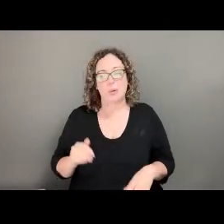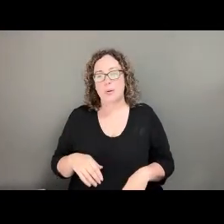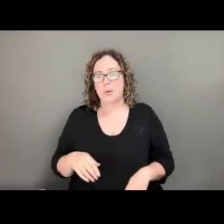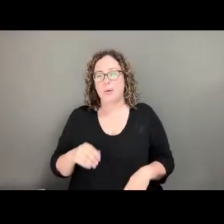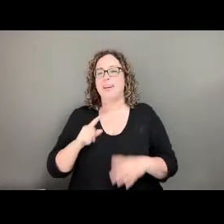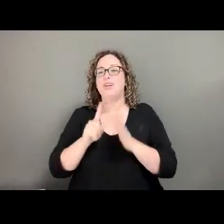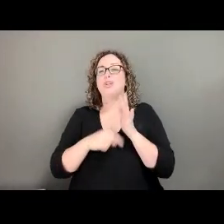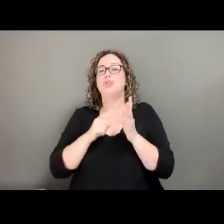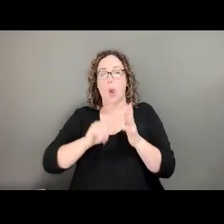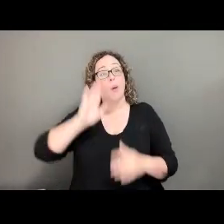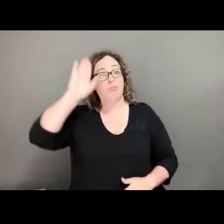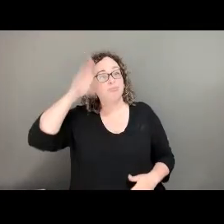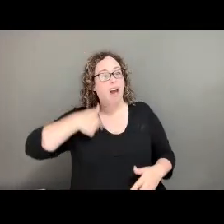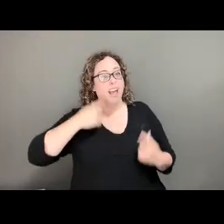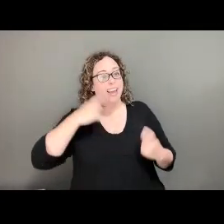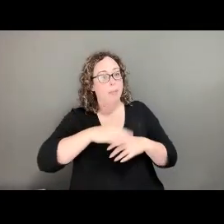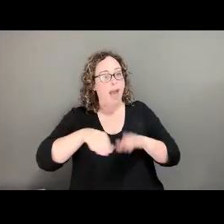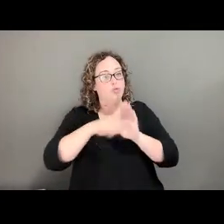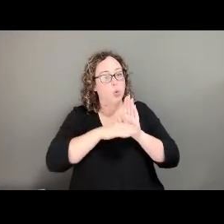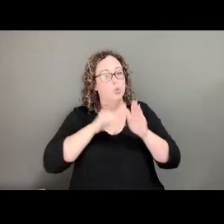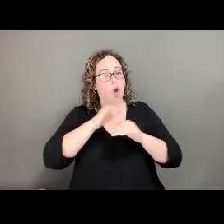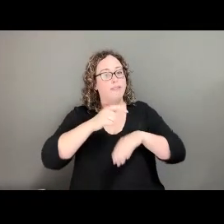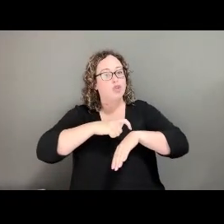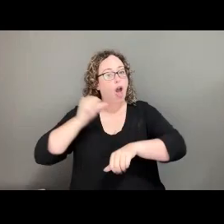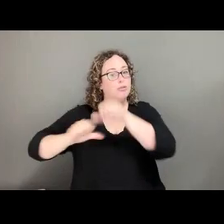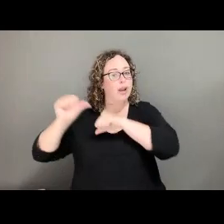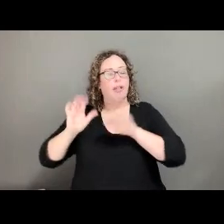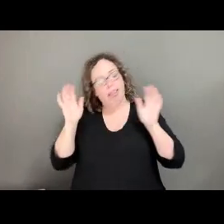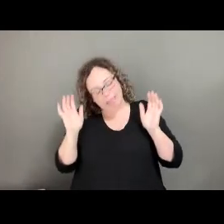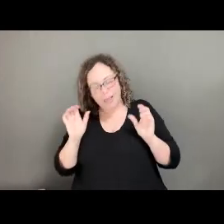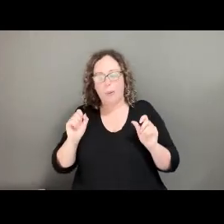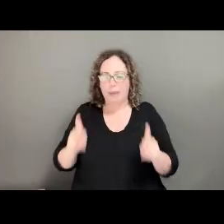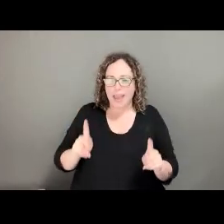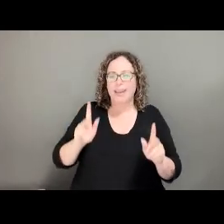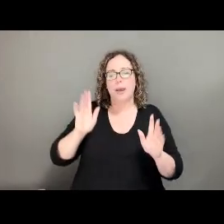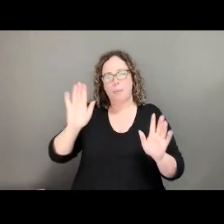We just doing my rules for this one. So